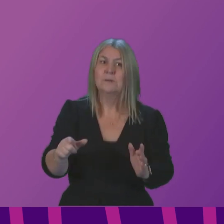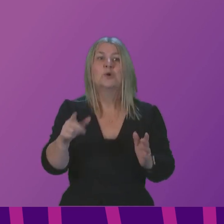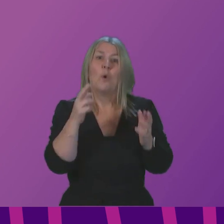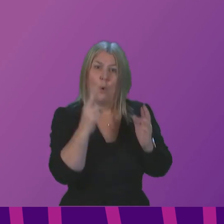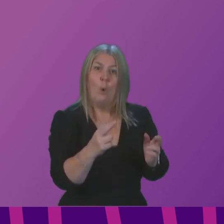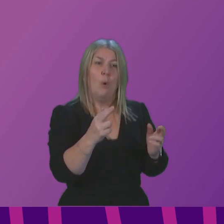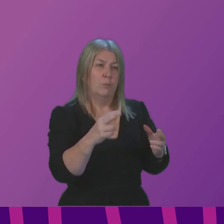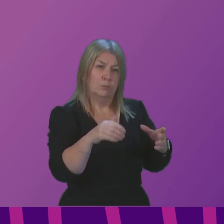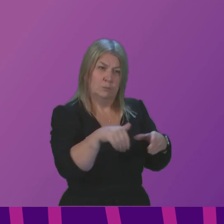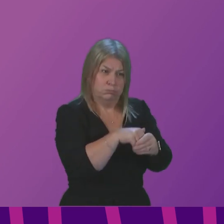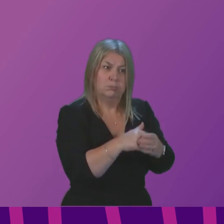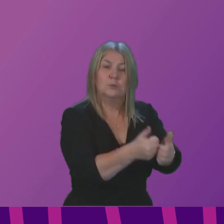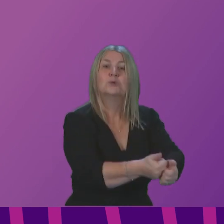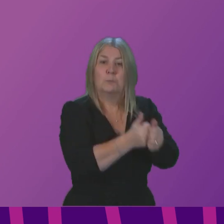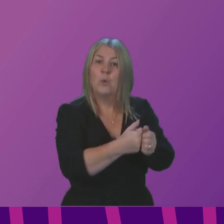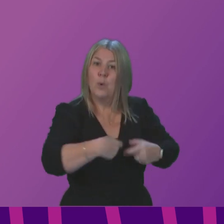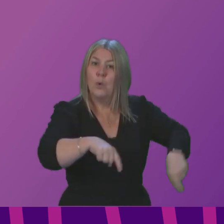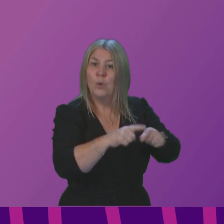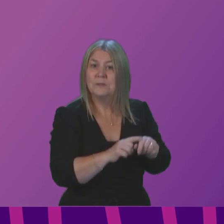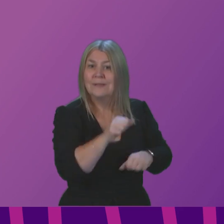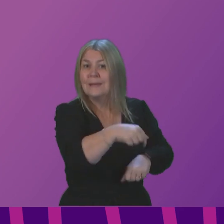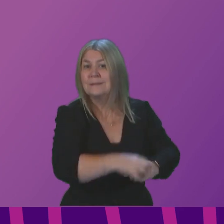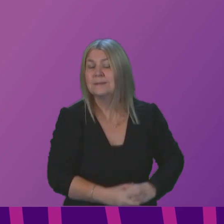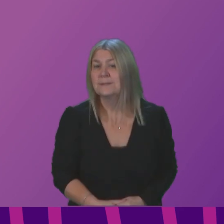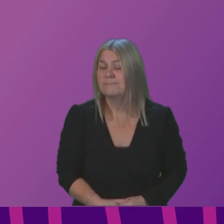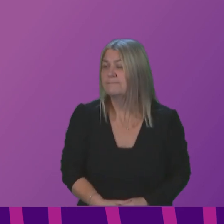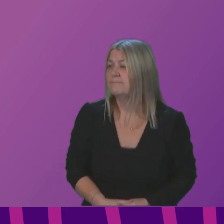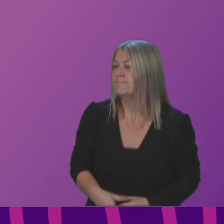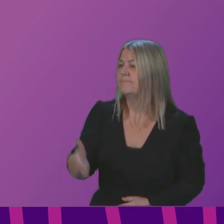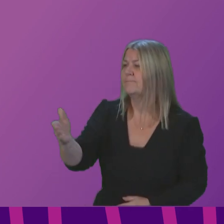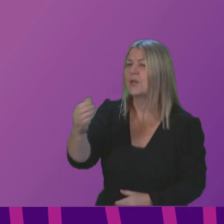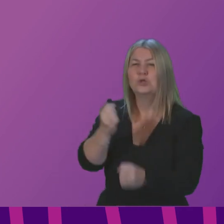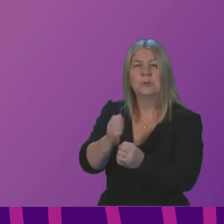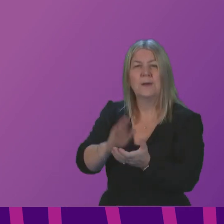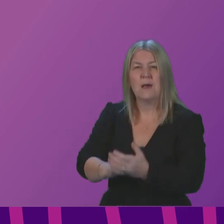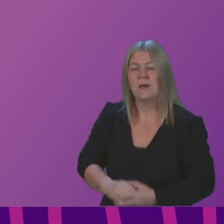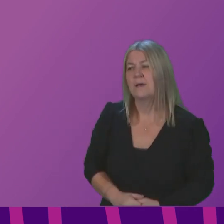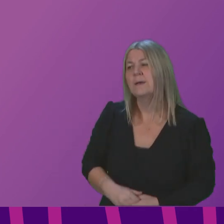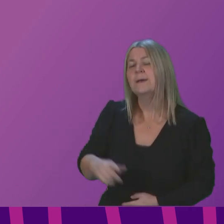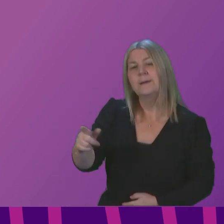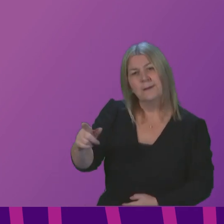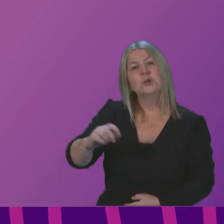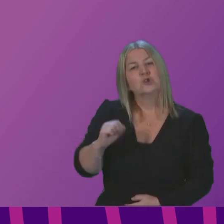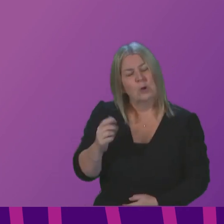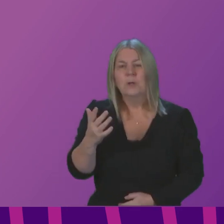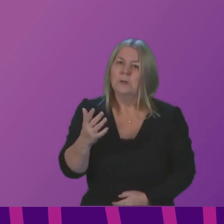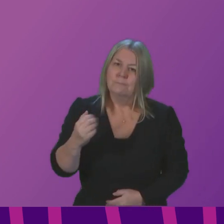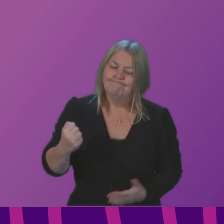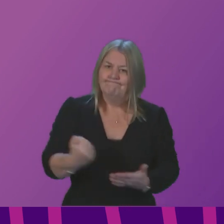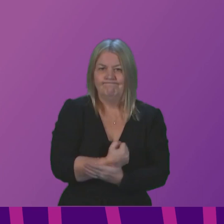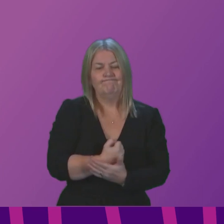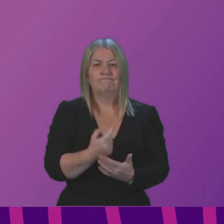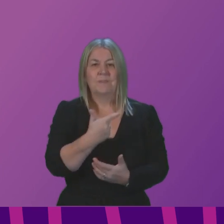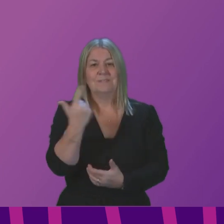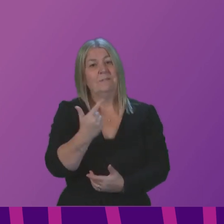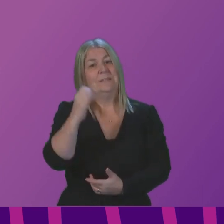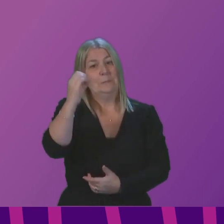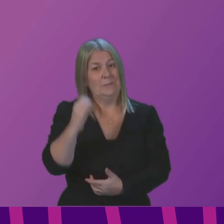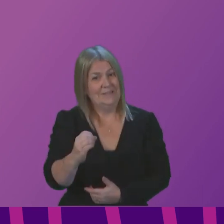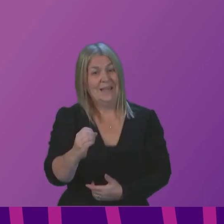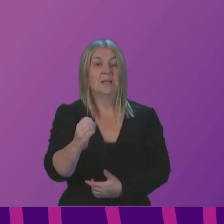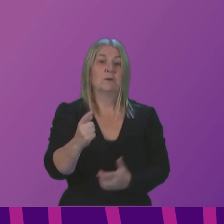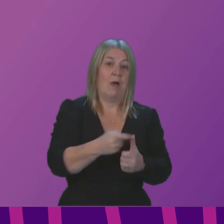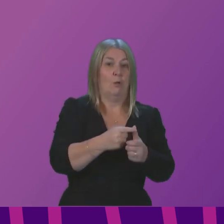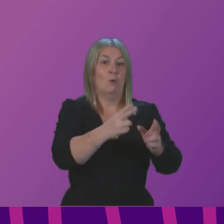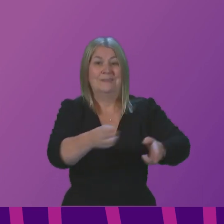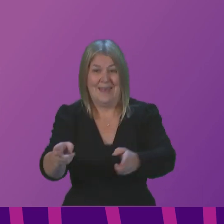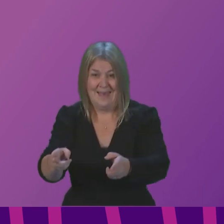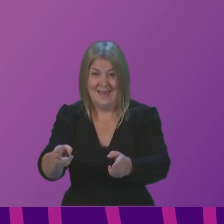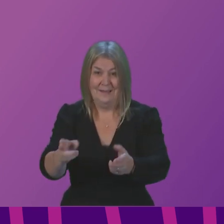Sadly, alcohol-related deaths in Scotland rose by 17 per cent in 2020, to 1,190. Those